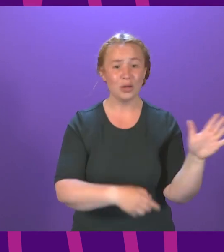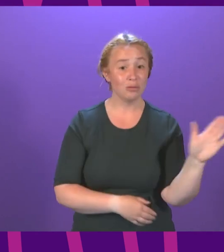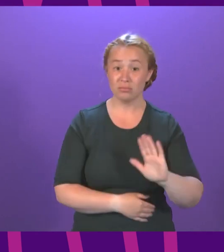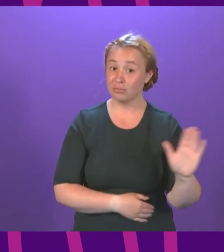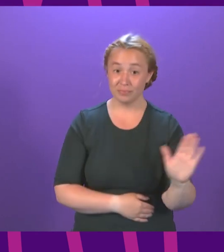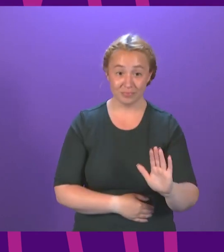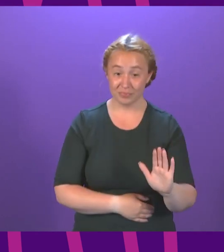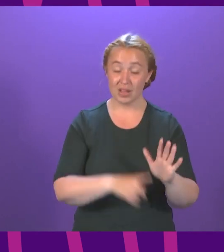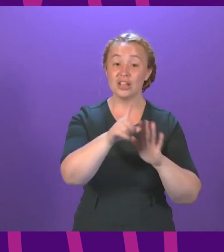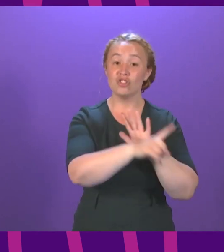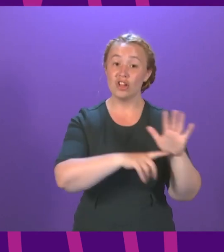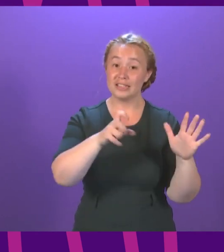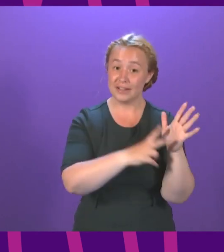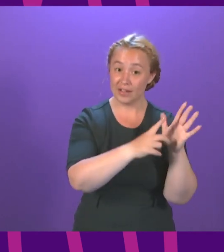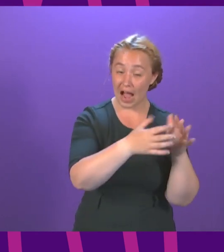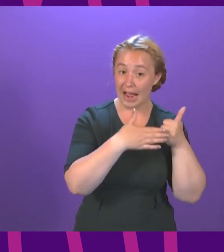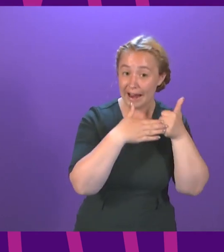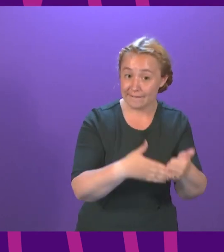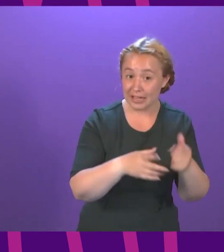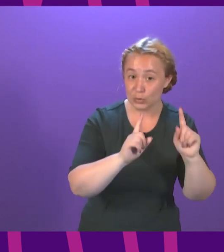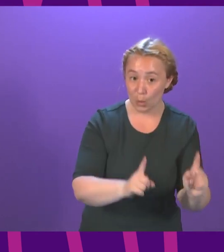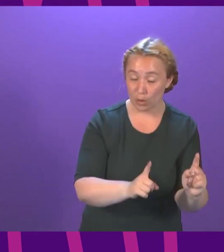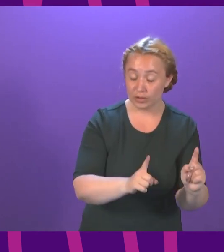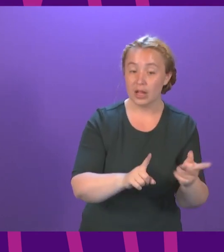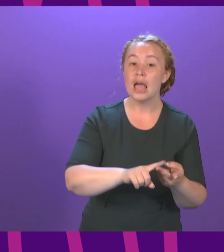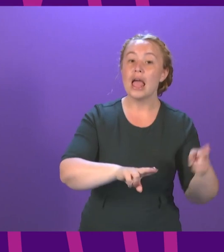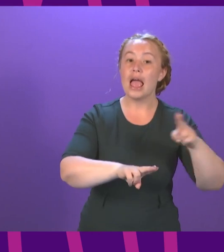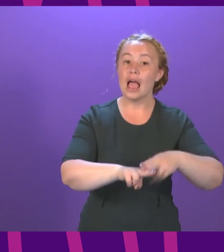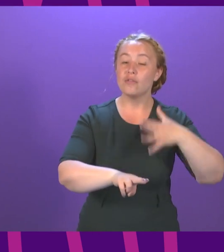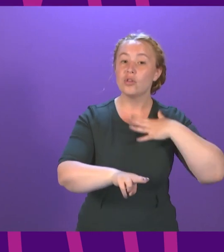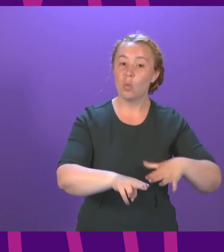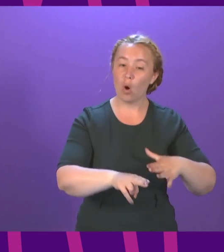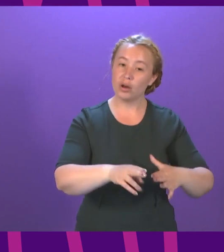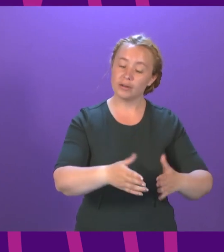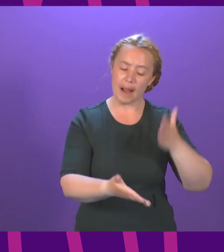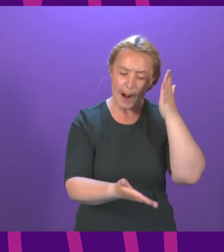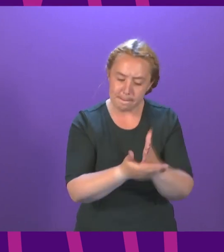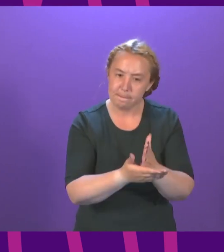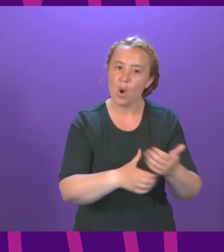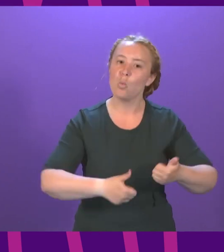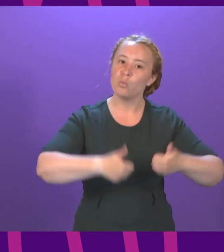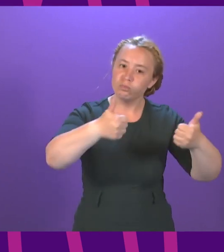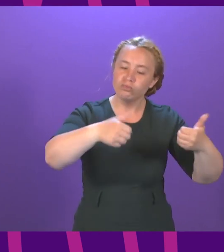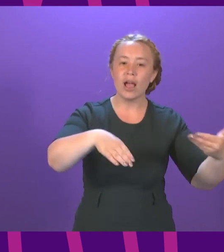The JCVI advice is that, in order to maximise the effectiveness of the vaccine and the longevity